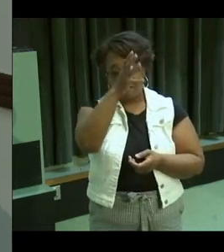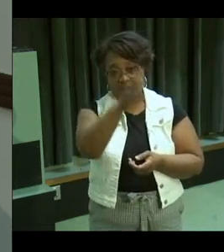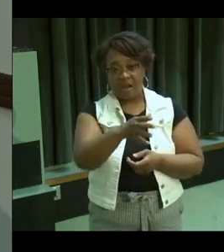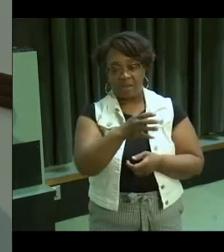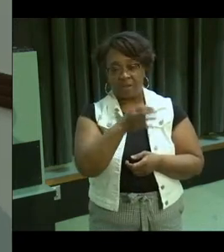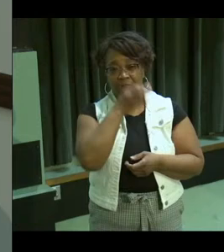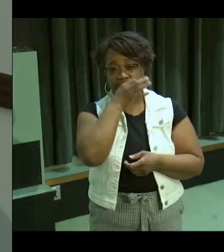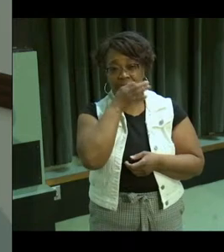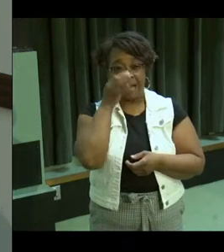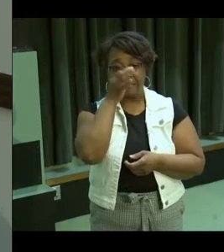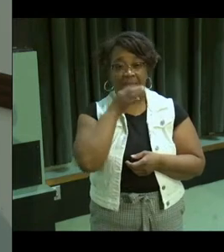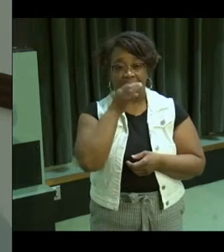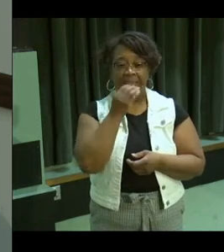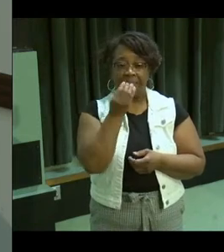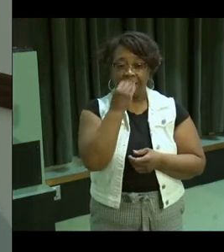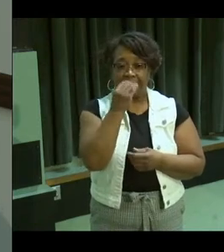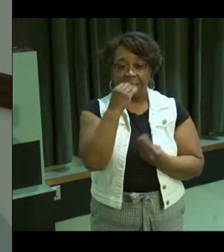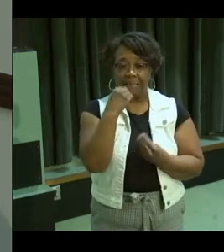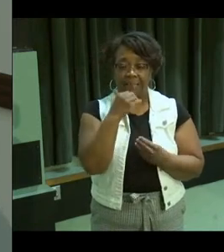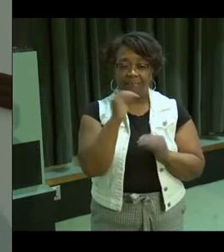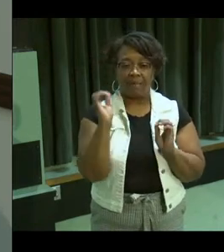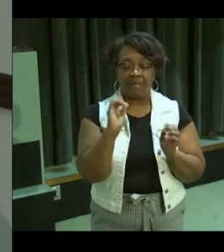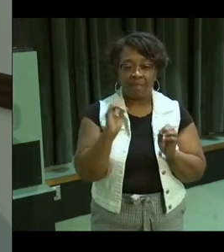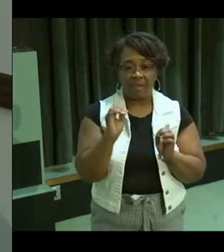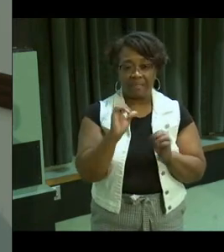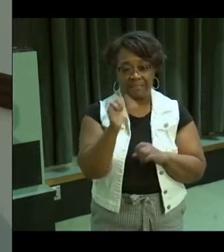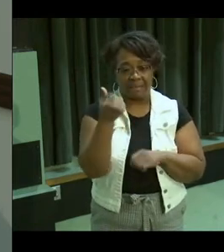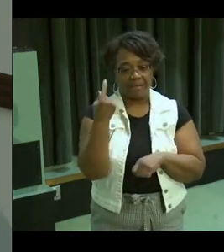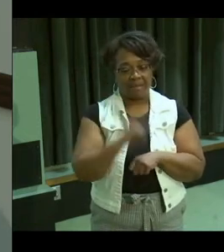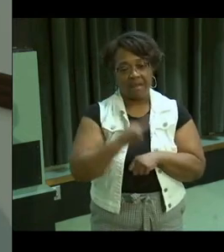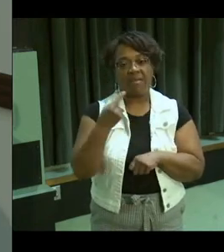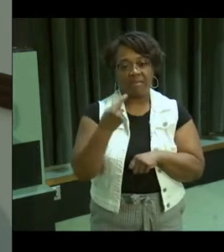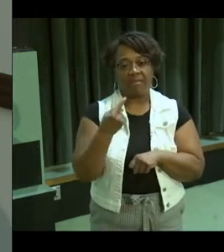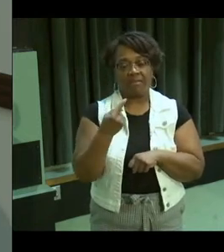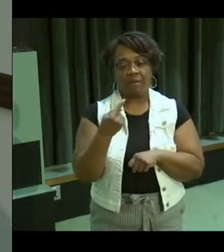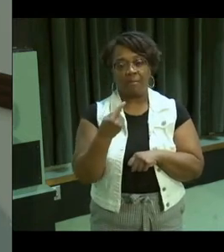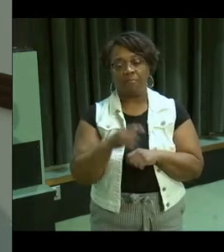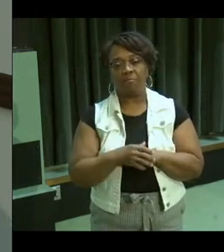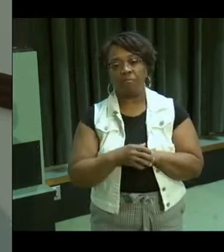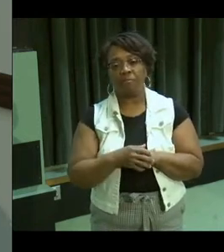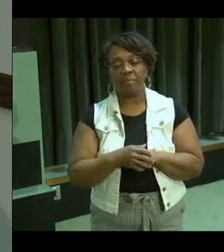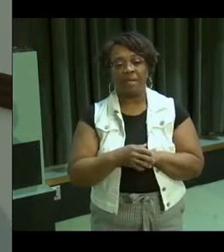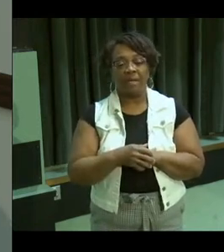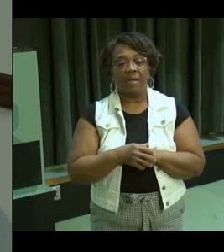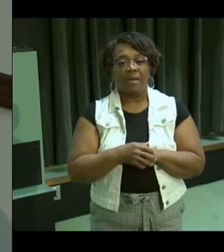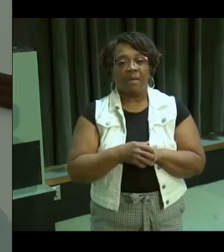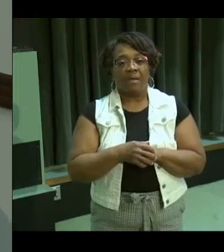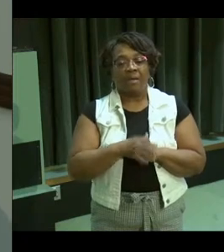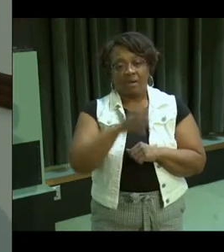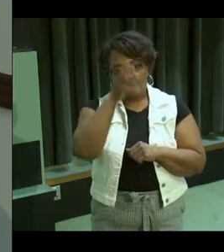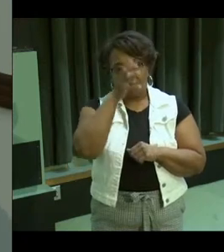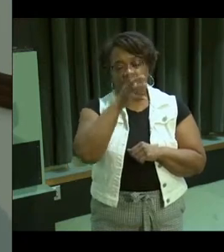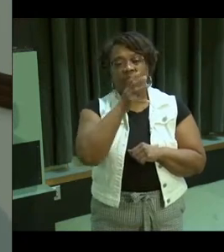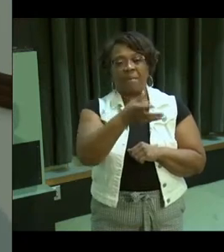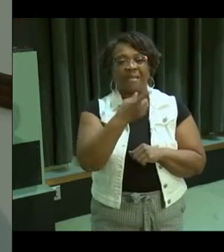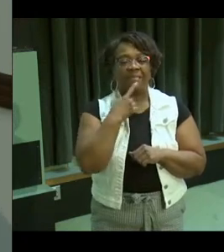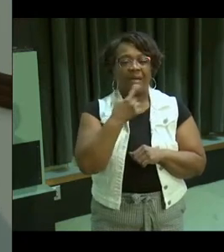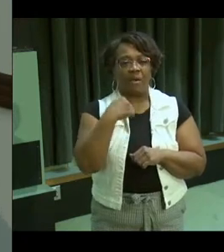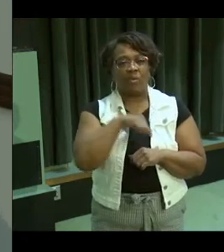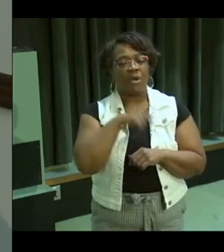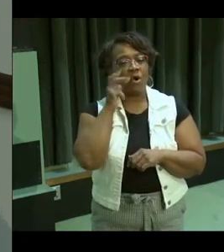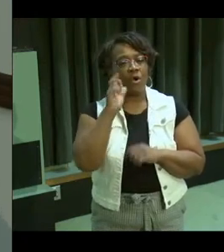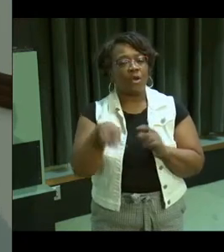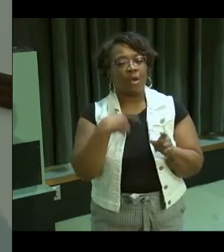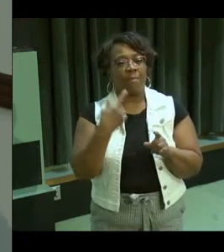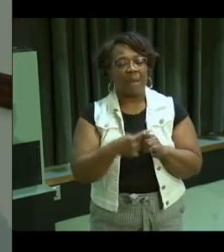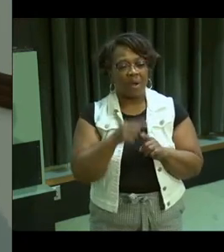he's he'd been fasting for ten